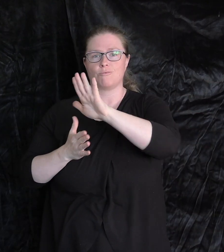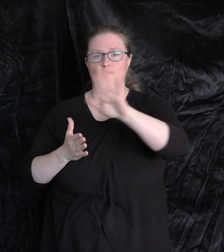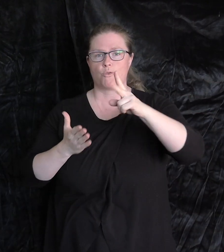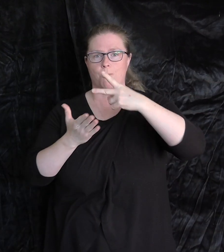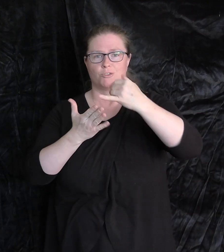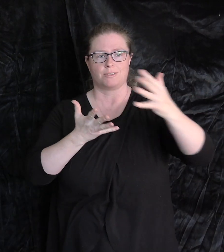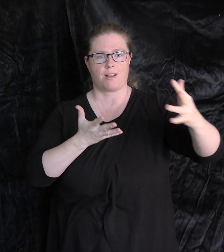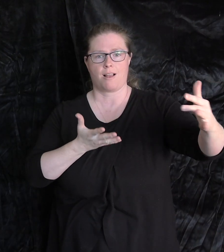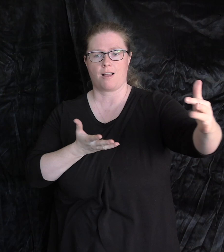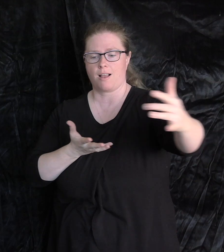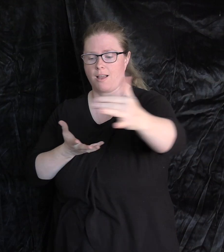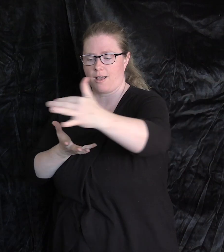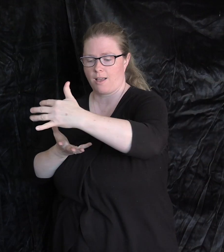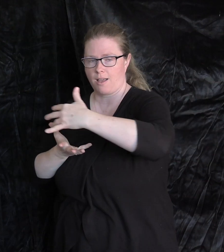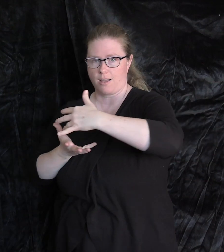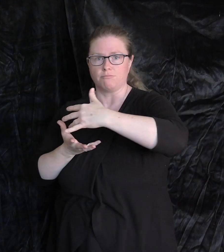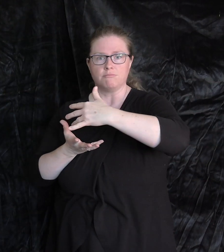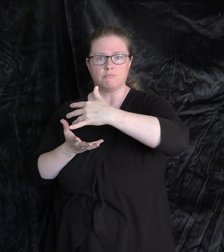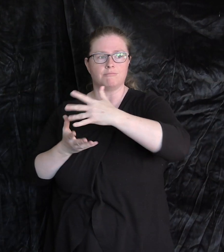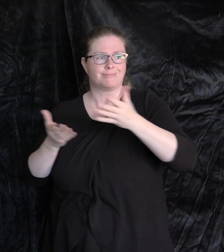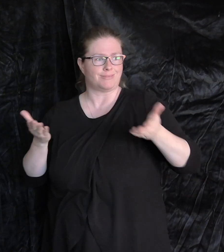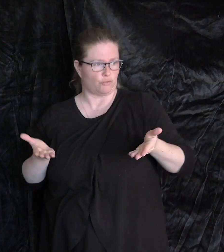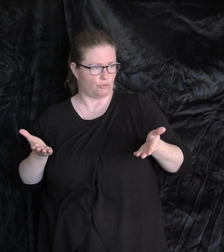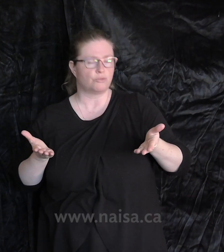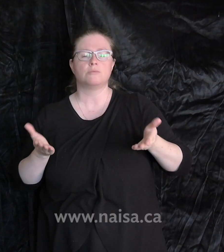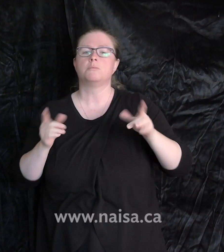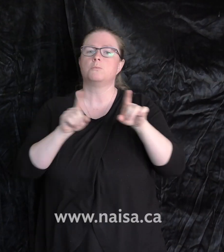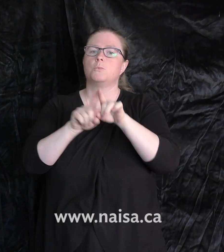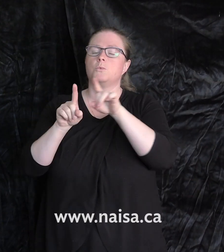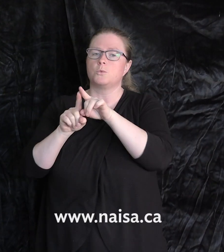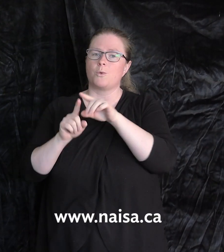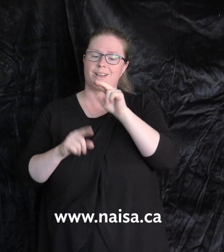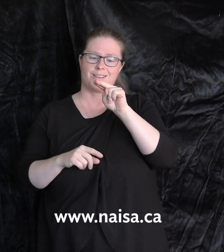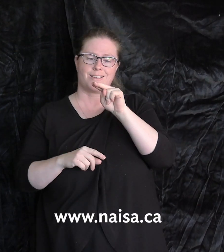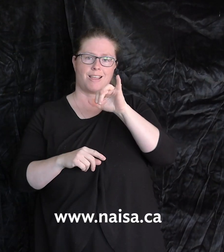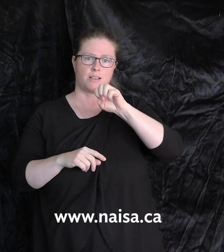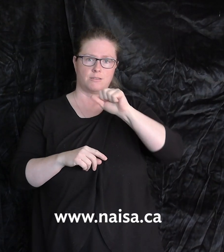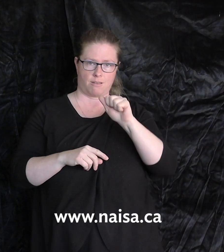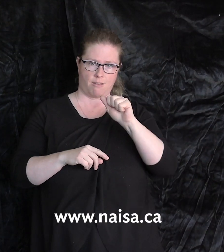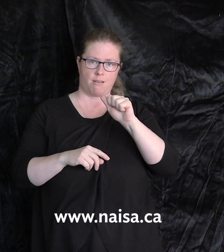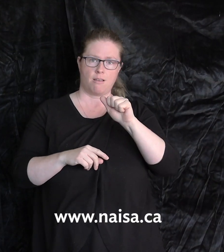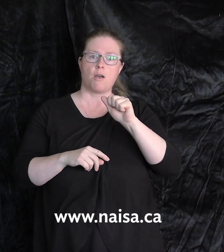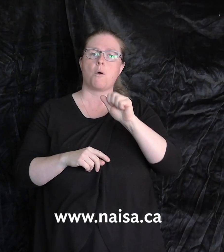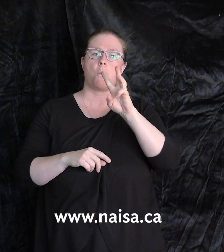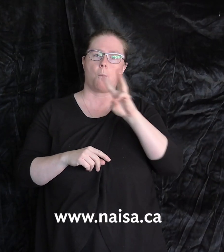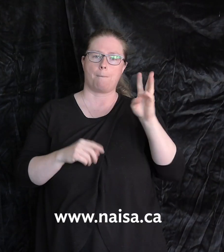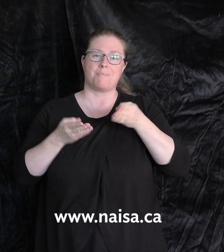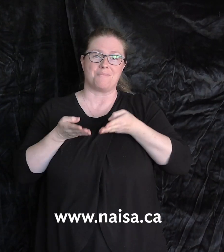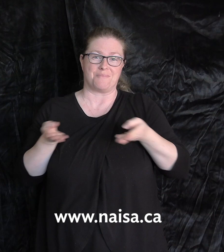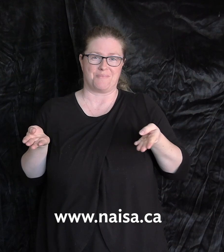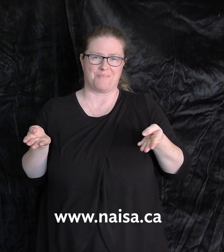and will also be made available through NAISA's website which you can find at naisa.ca